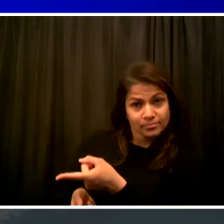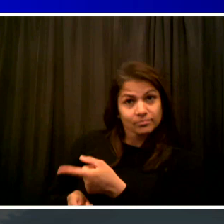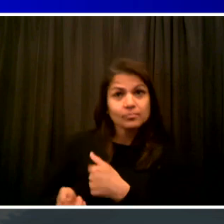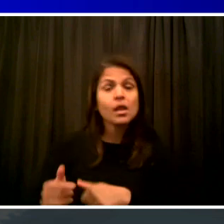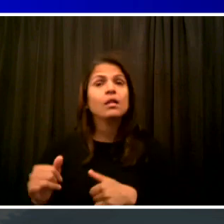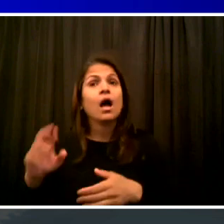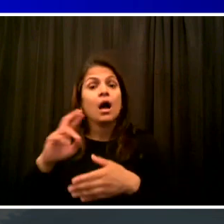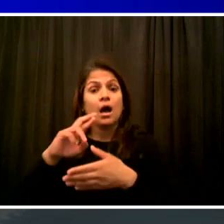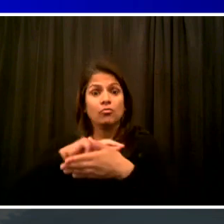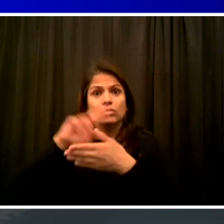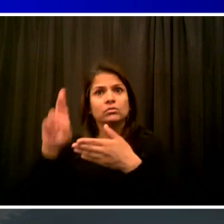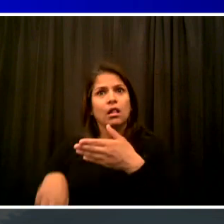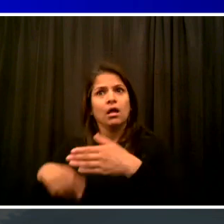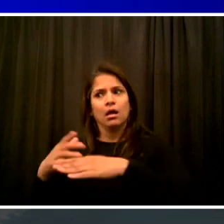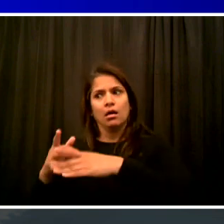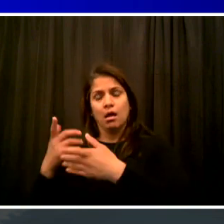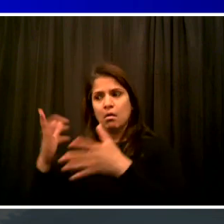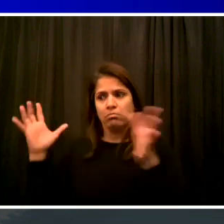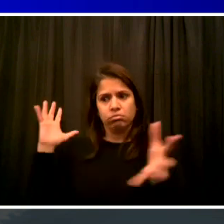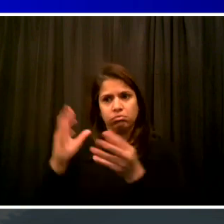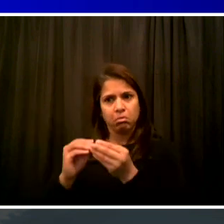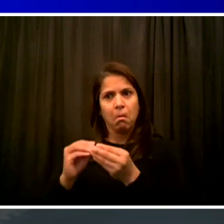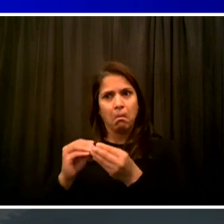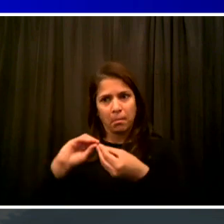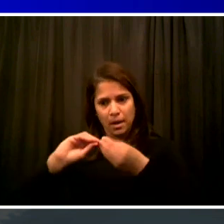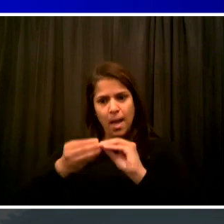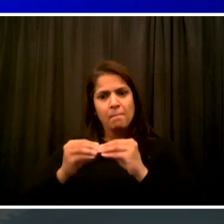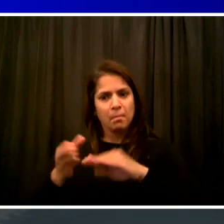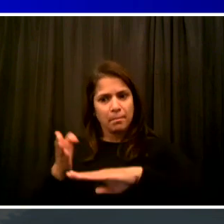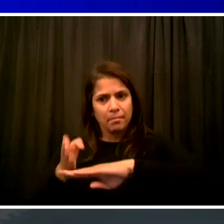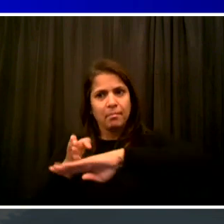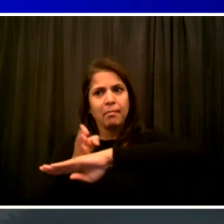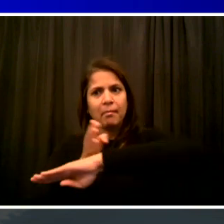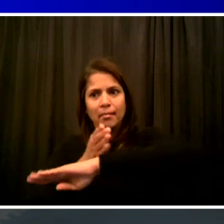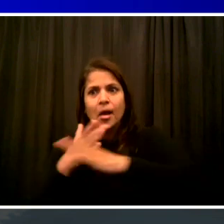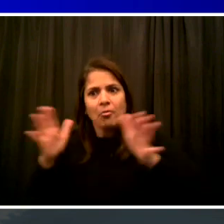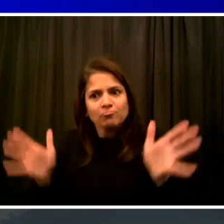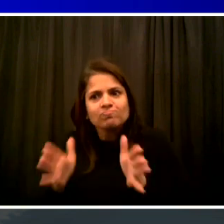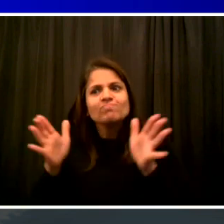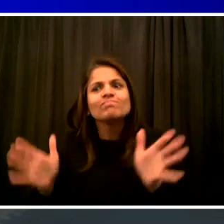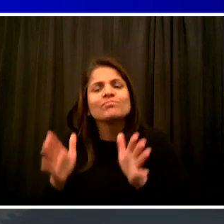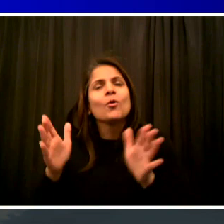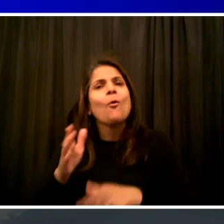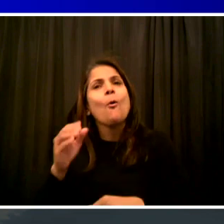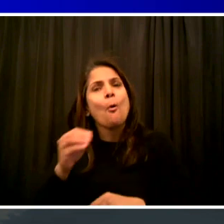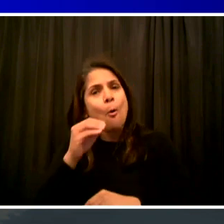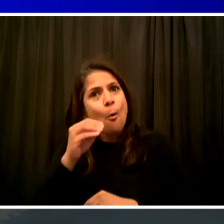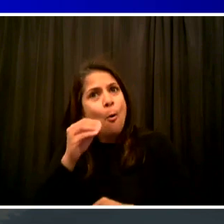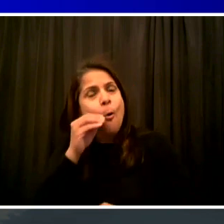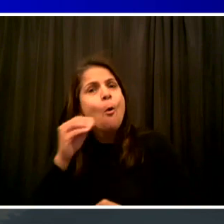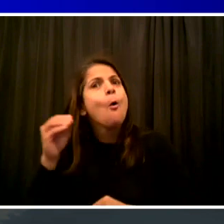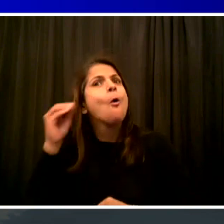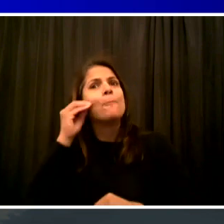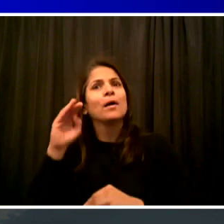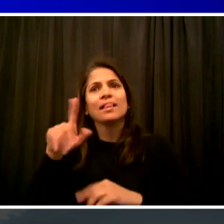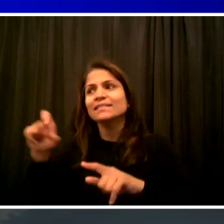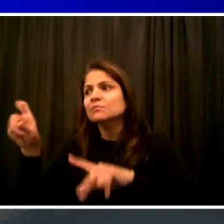I N'MOTGO ING TO REPEAT IT, UNPRECEDENTED RESULTSND A ETH TREND CONTINUES NOW FOR OVER A EKWE.